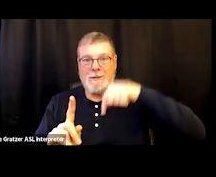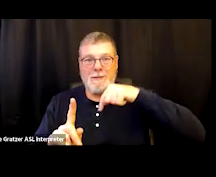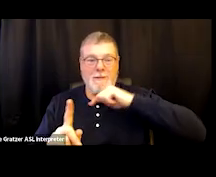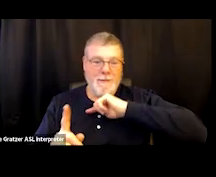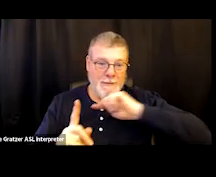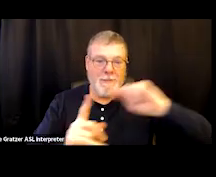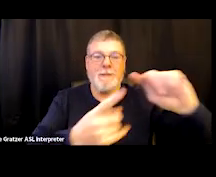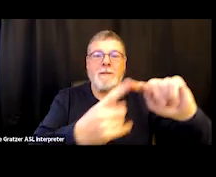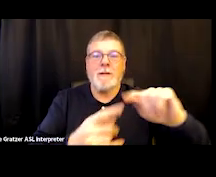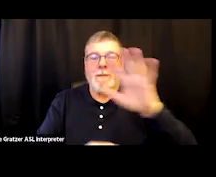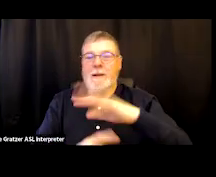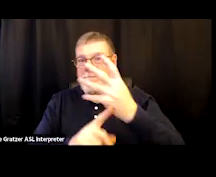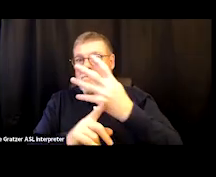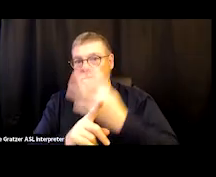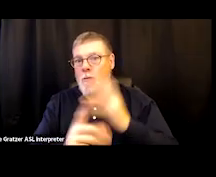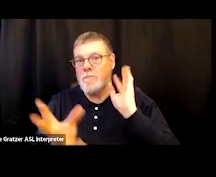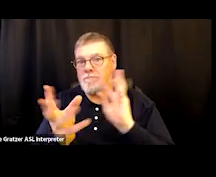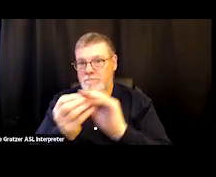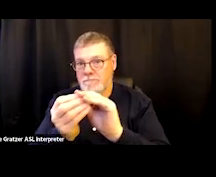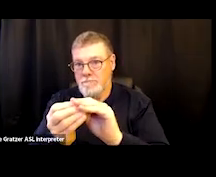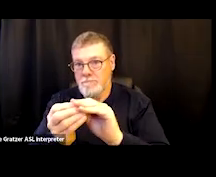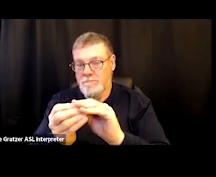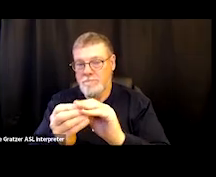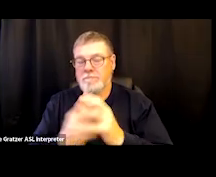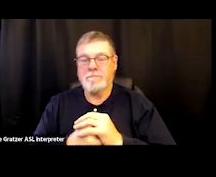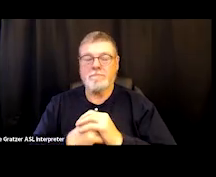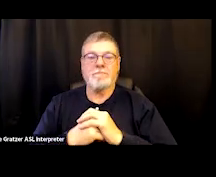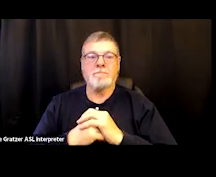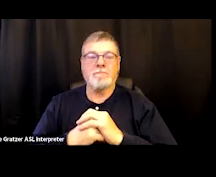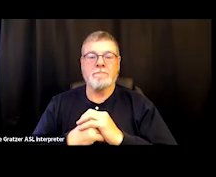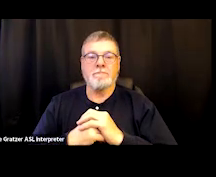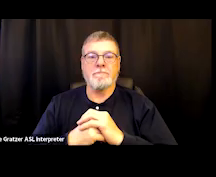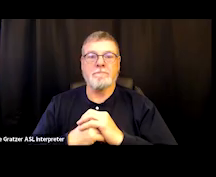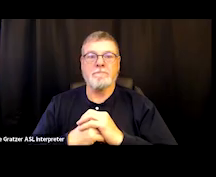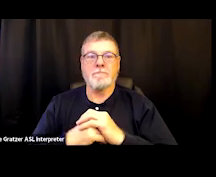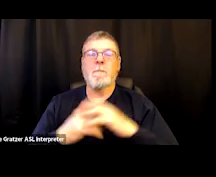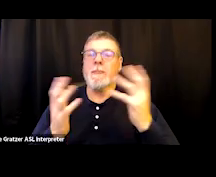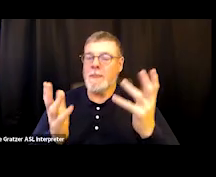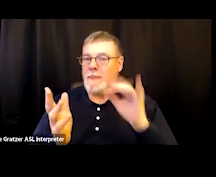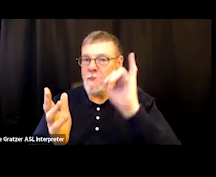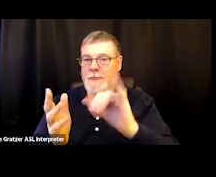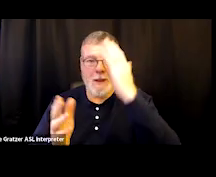So they would get about four months of retroactive benefits. And so that's why the protective filing date